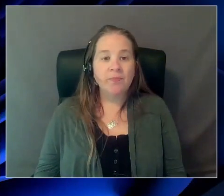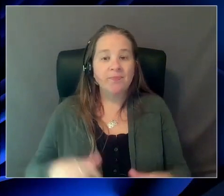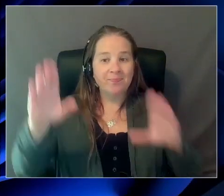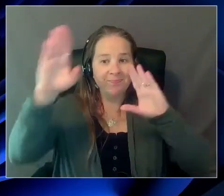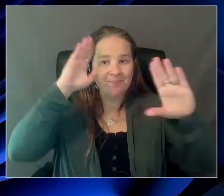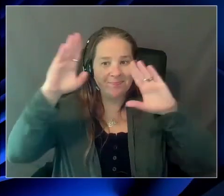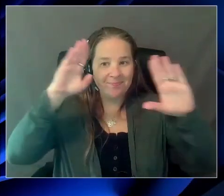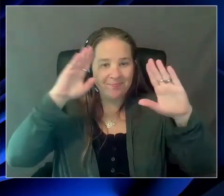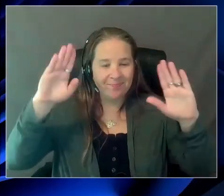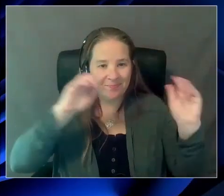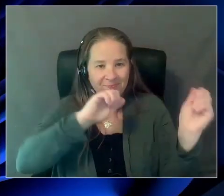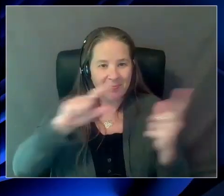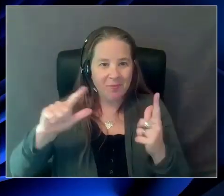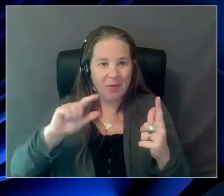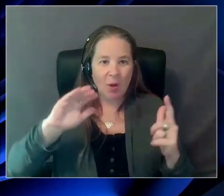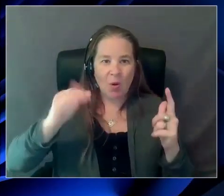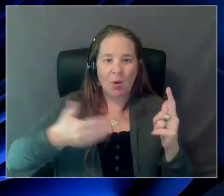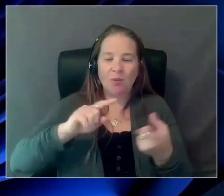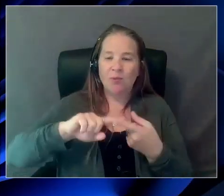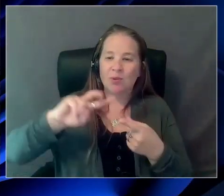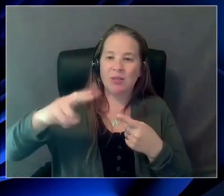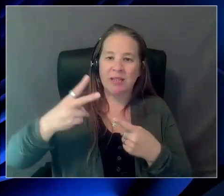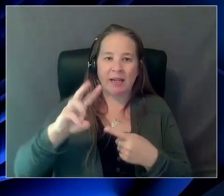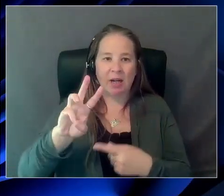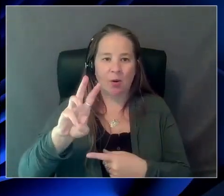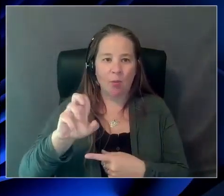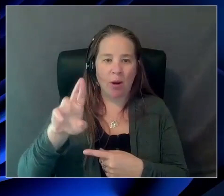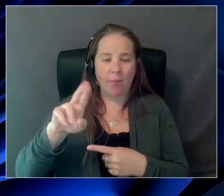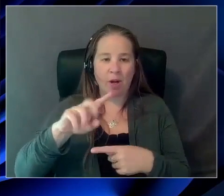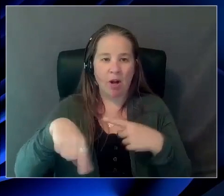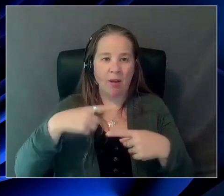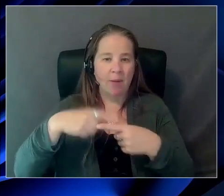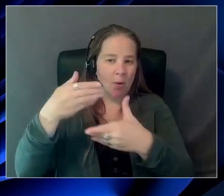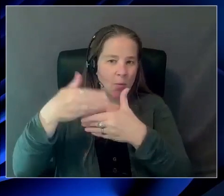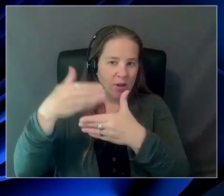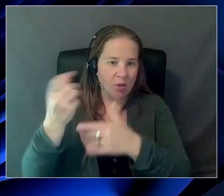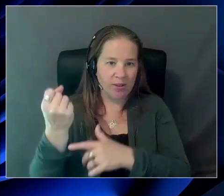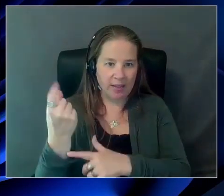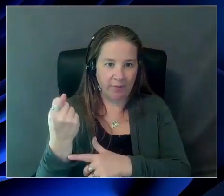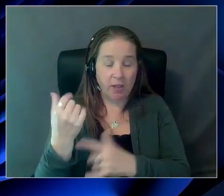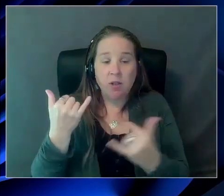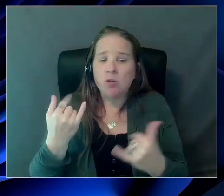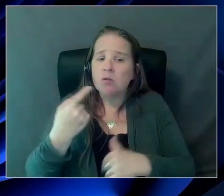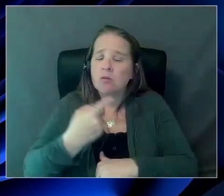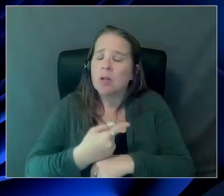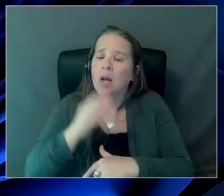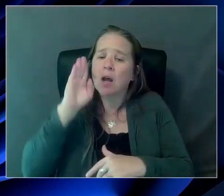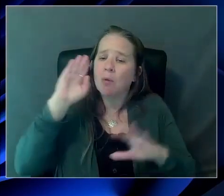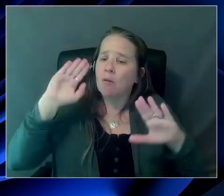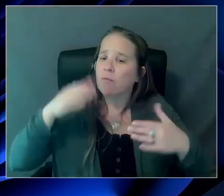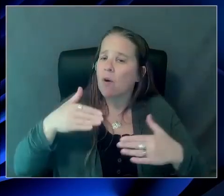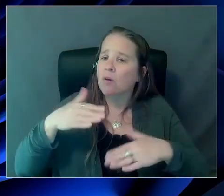Hello everyone and welcome to our second webinar on Windows 11. Today we're going to be focusing